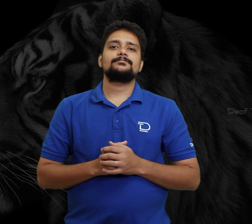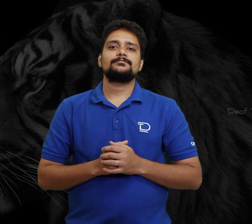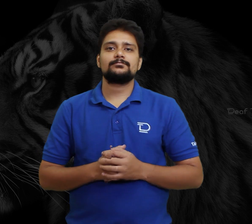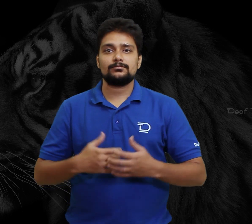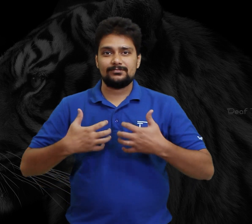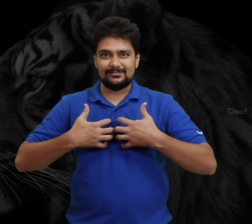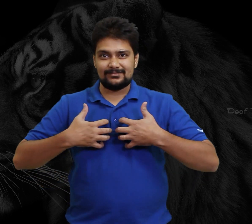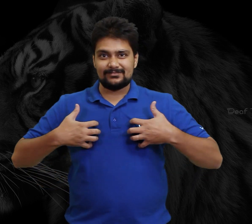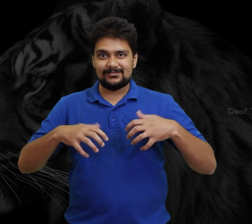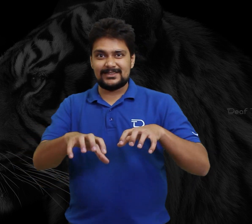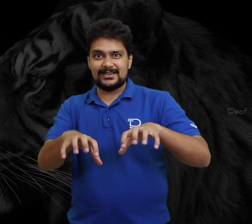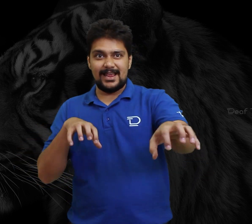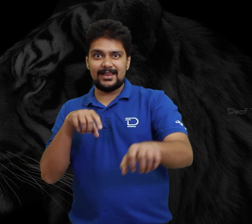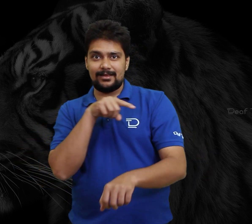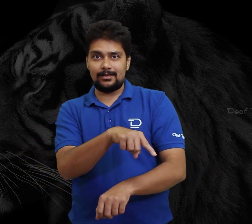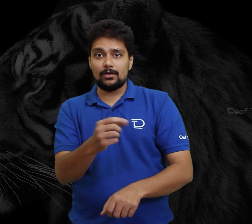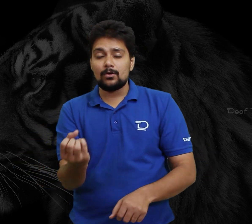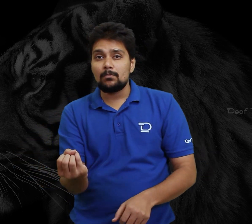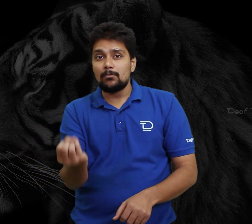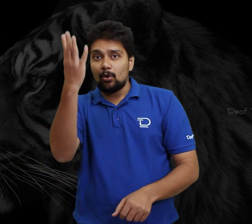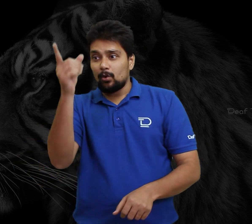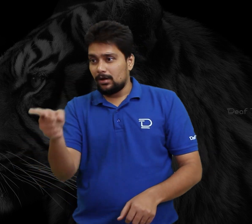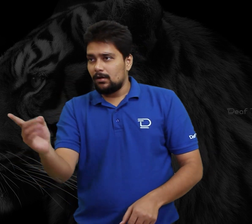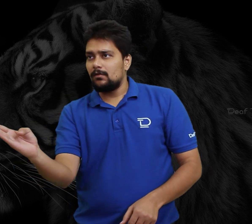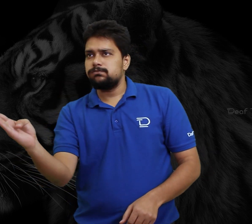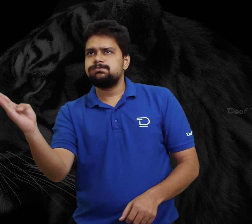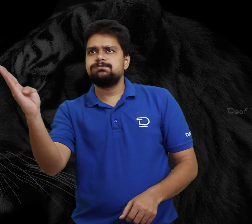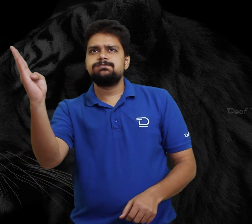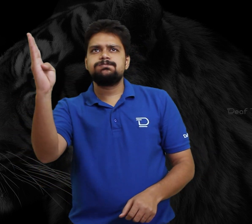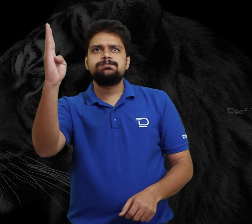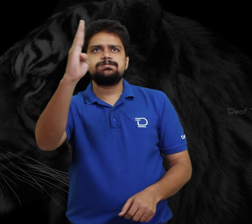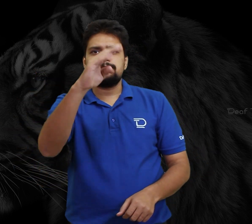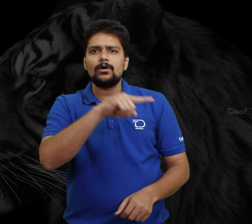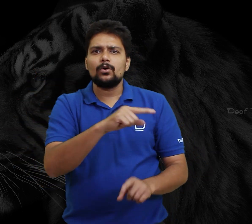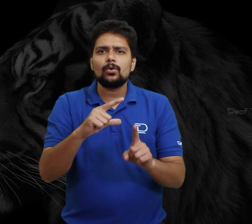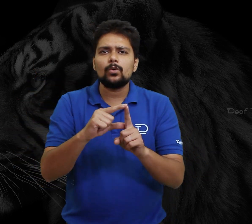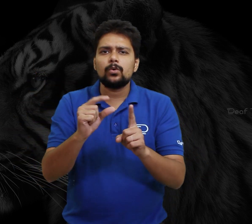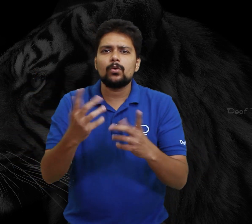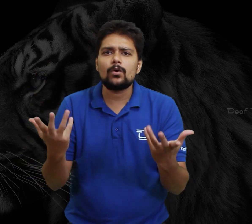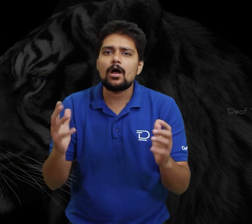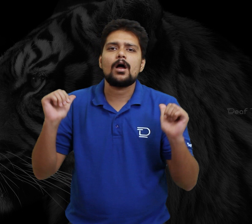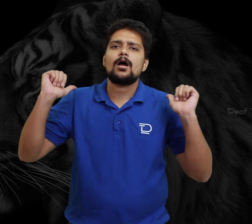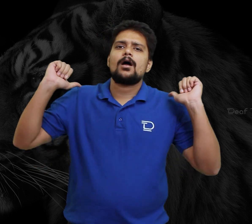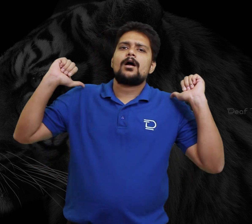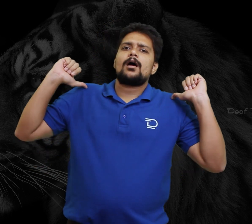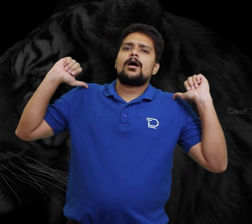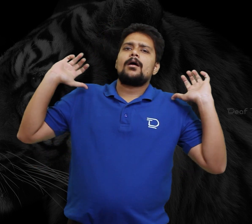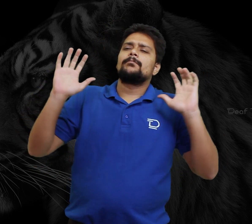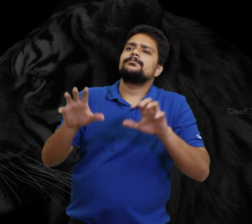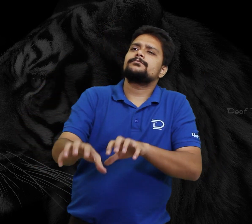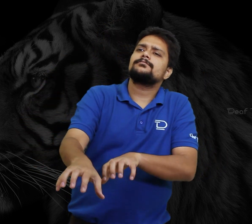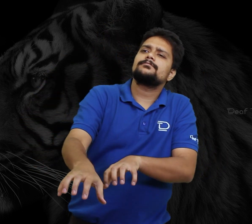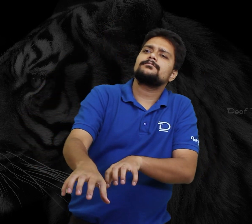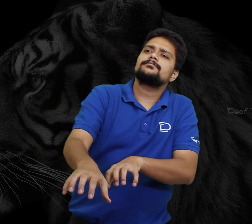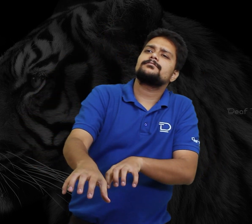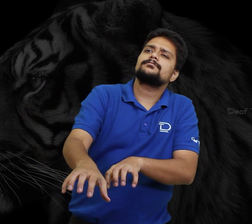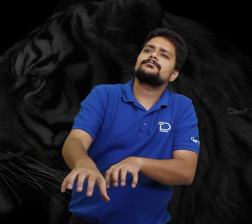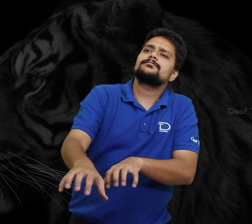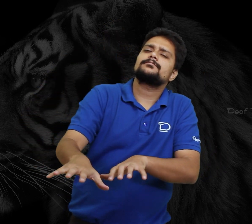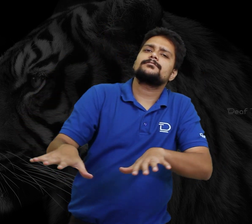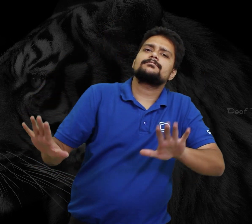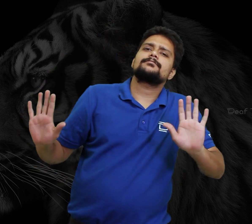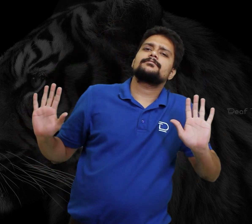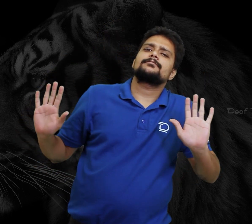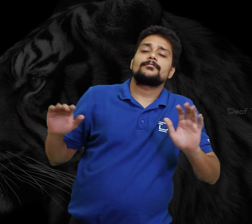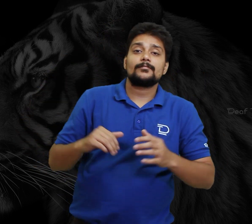They lounge around during the day